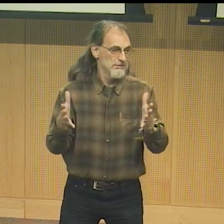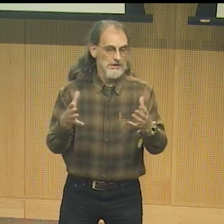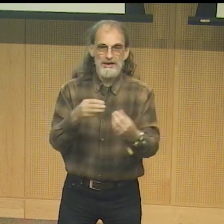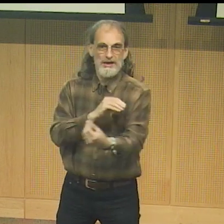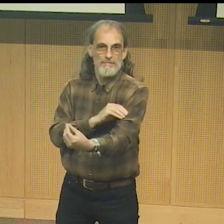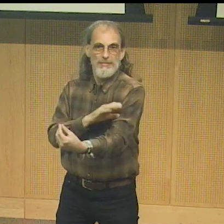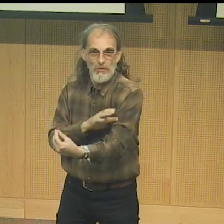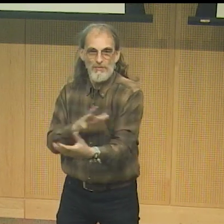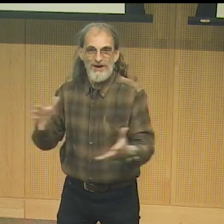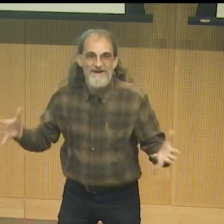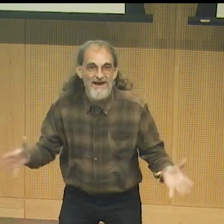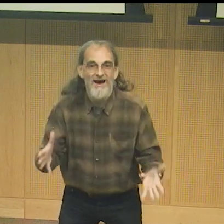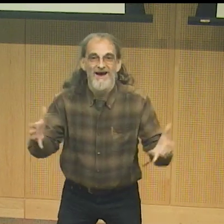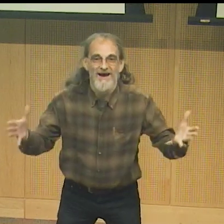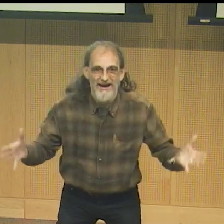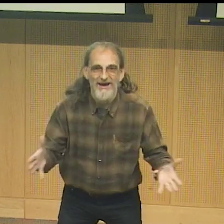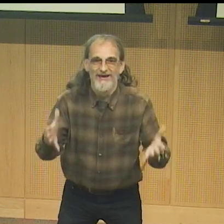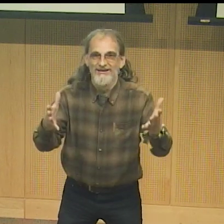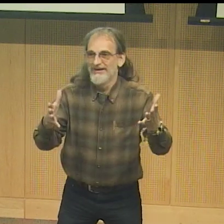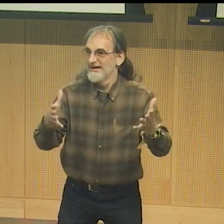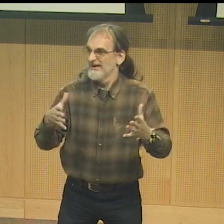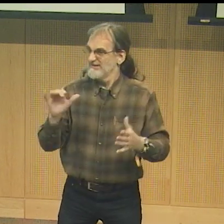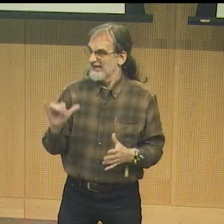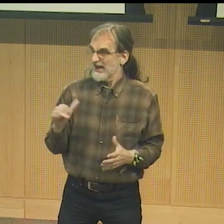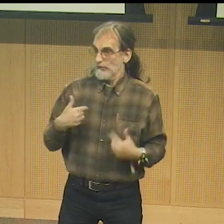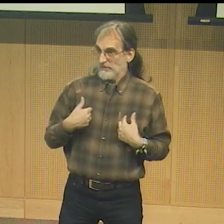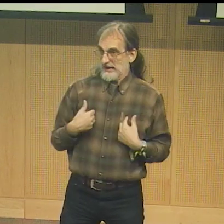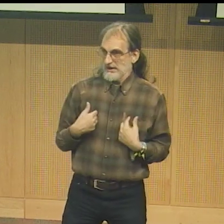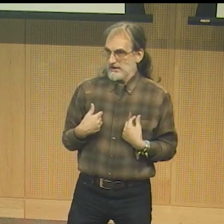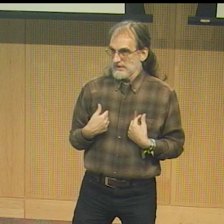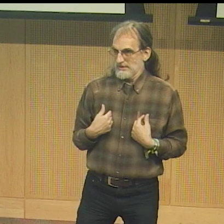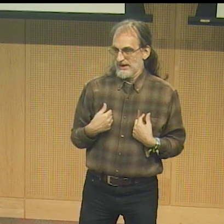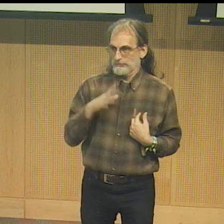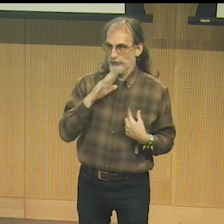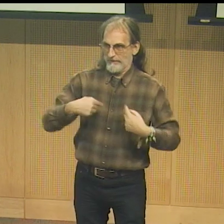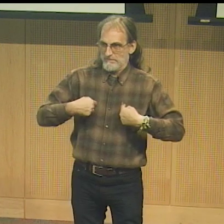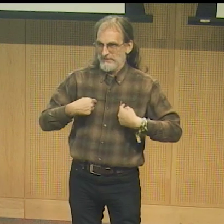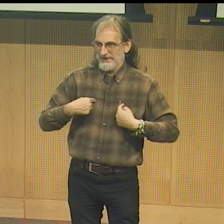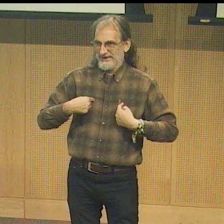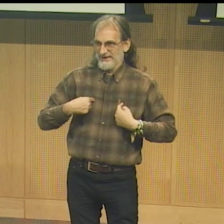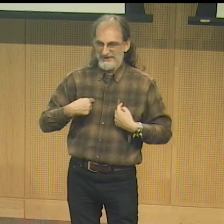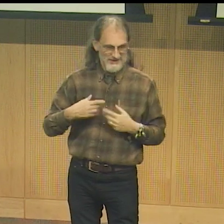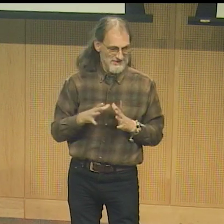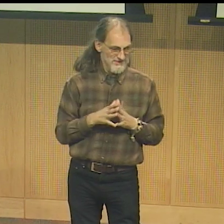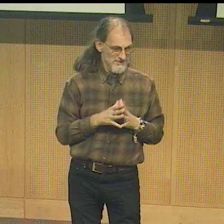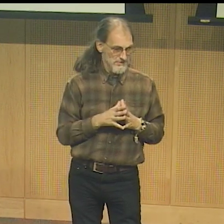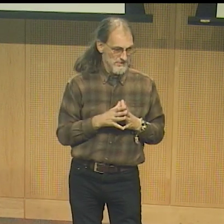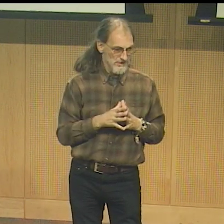and we need to have empowerment about our own education system. And I'm talking about me specifically.